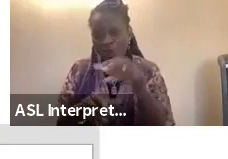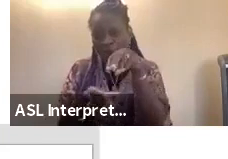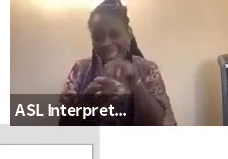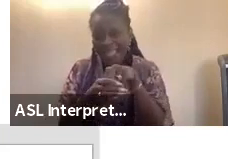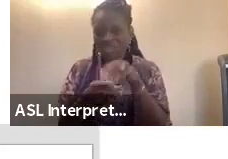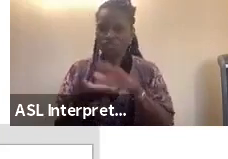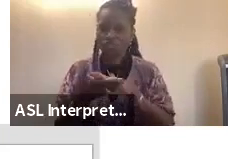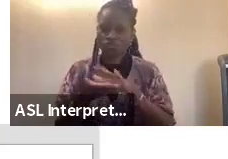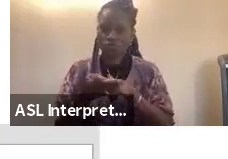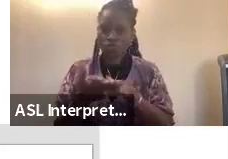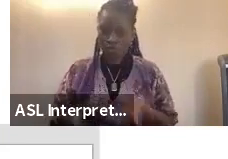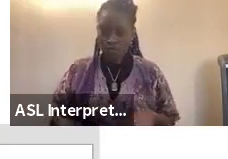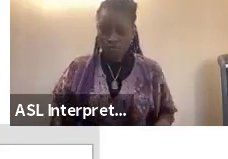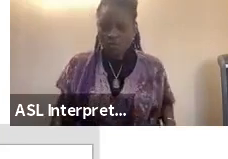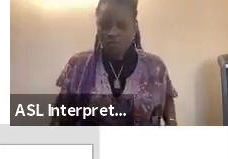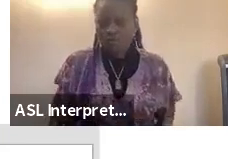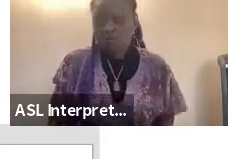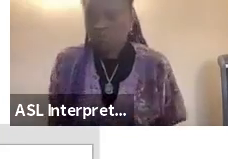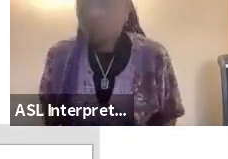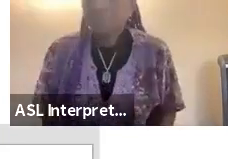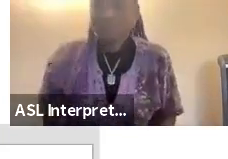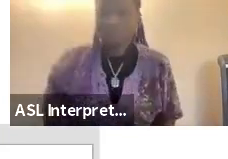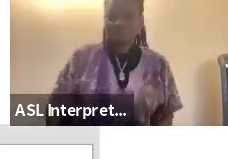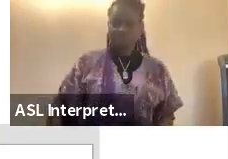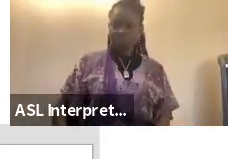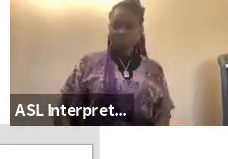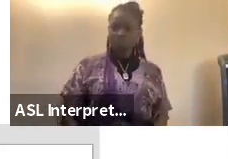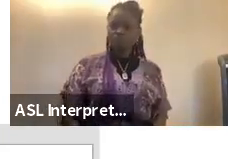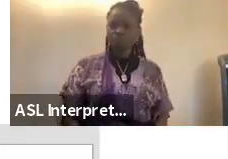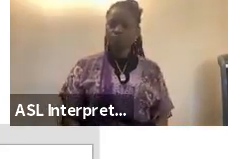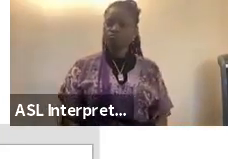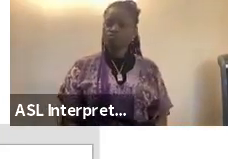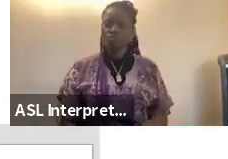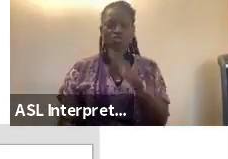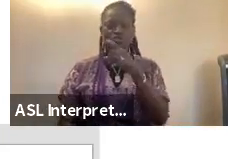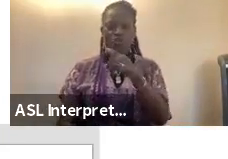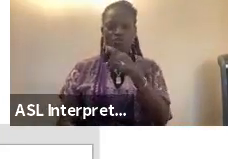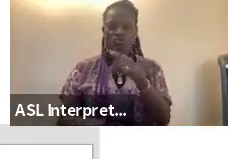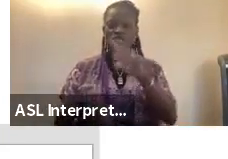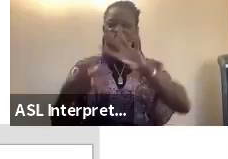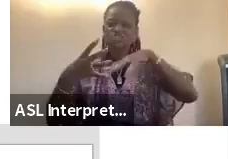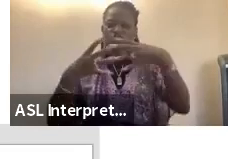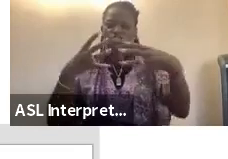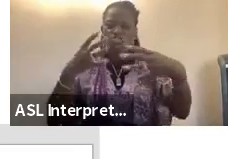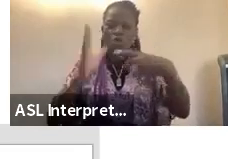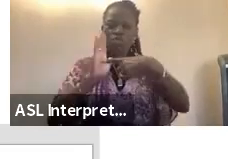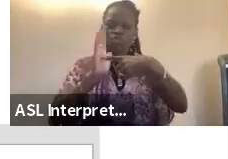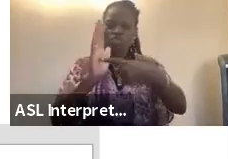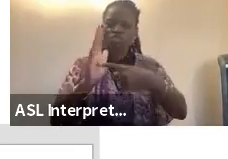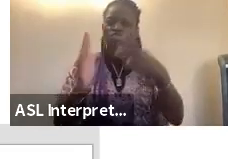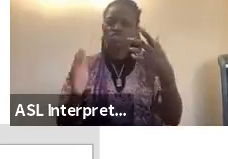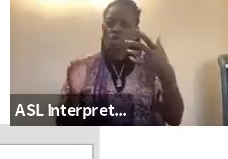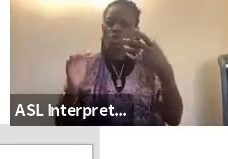In this chart is showing trends in the numbers of cases that we're seeing per week among students and staff.